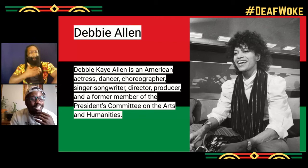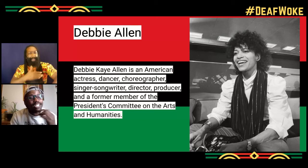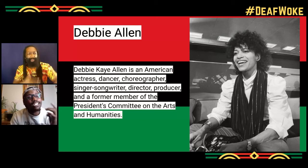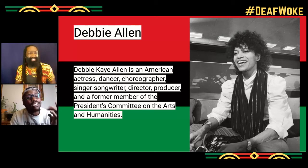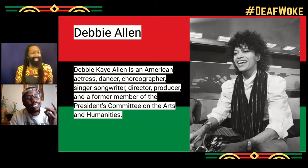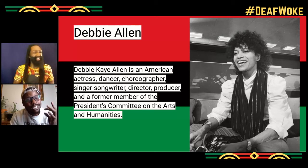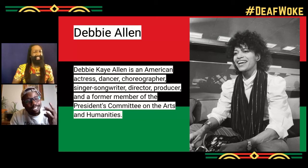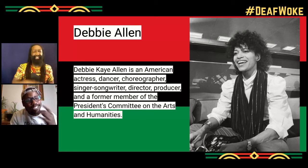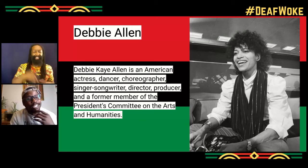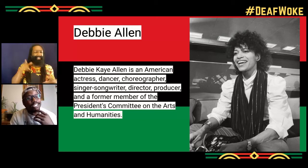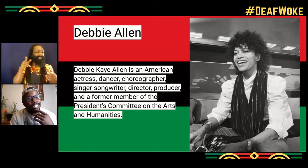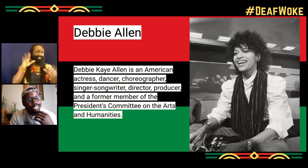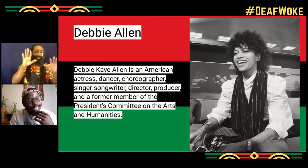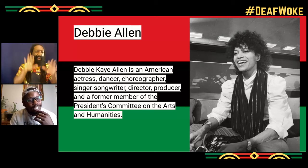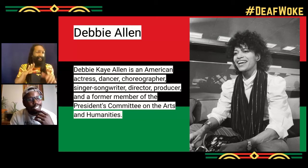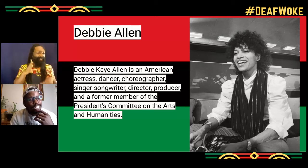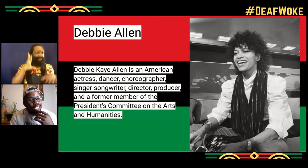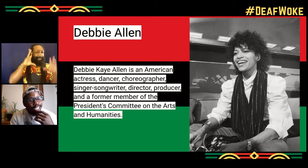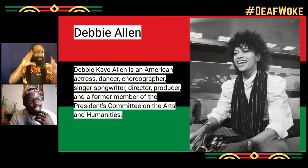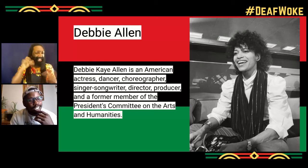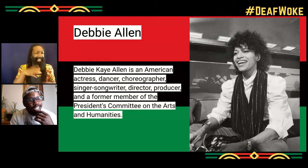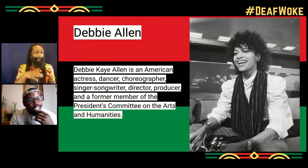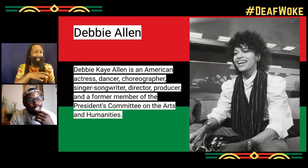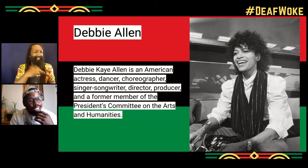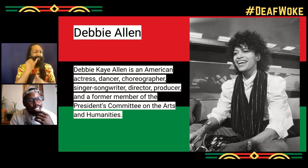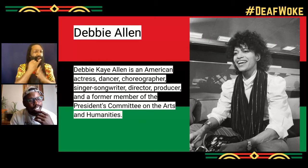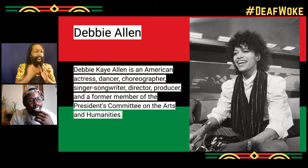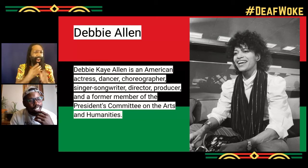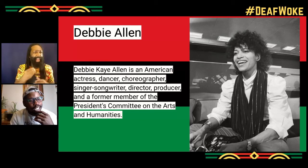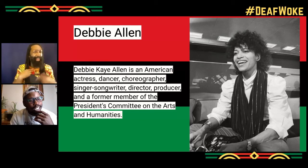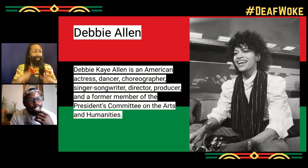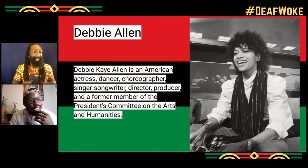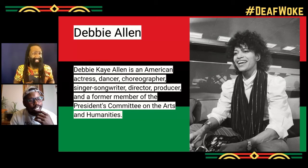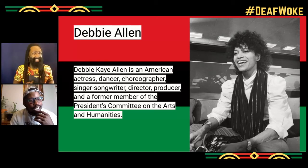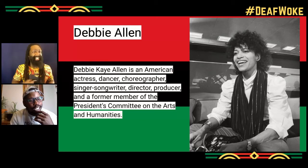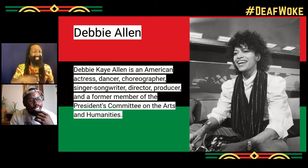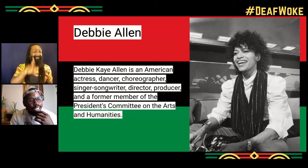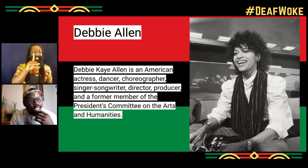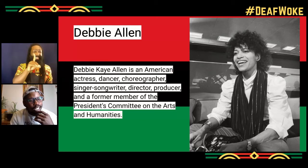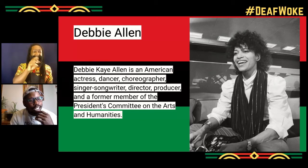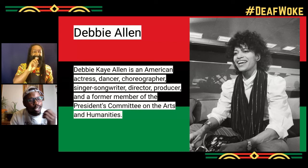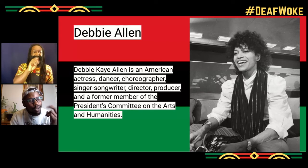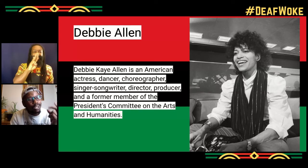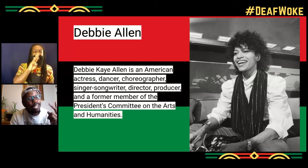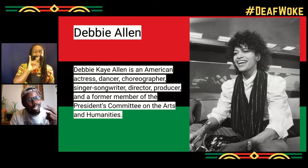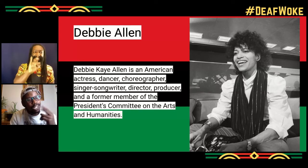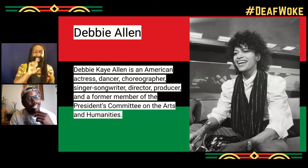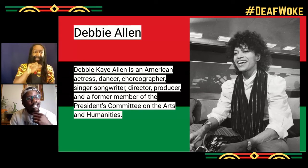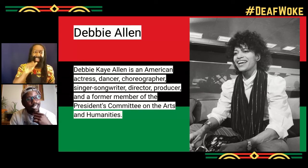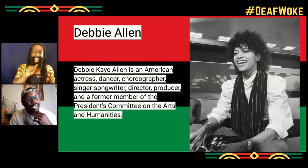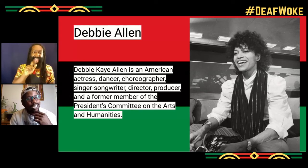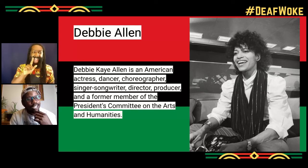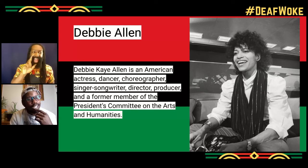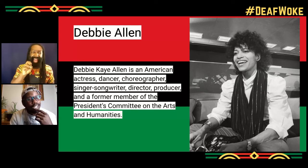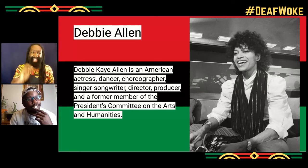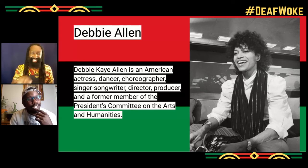She's a skilled musician. She's amazing. She's an amazing artist. And she's a print on the president's committee